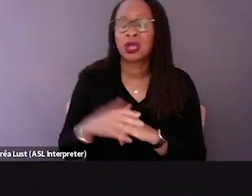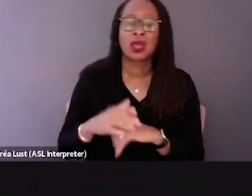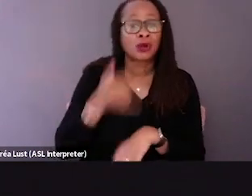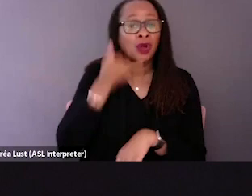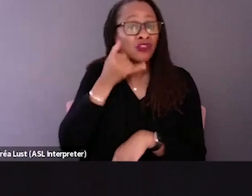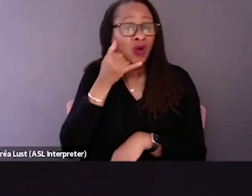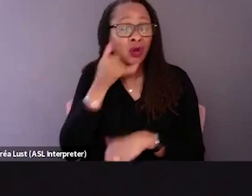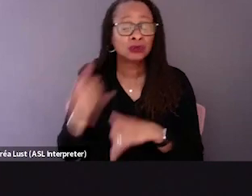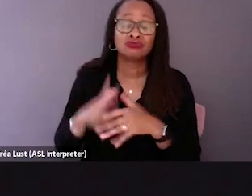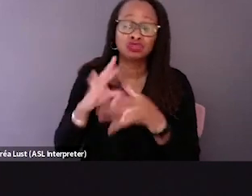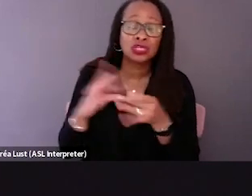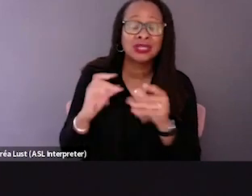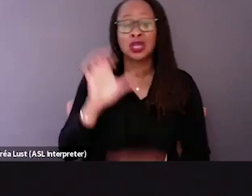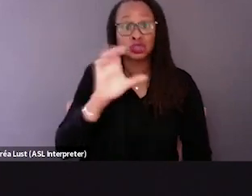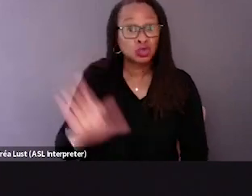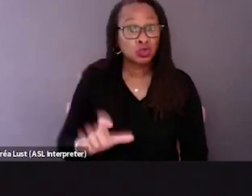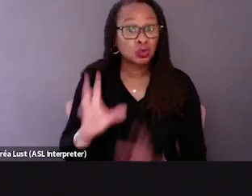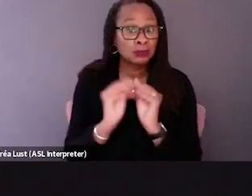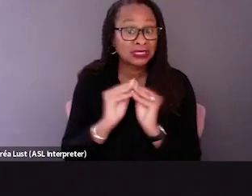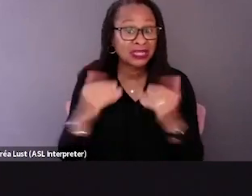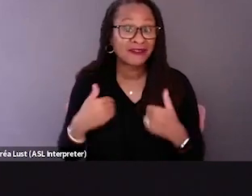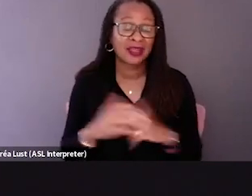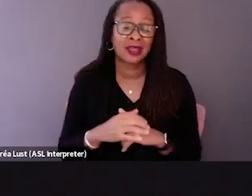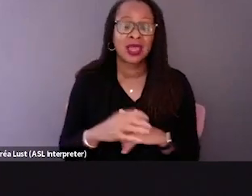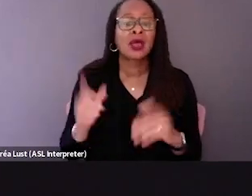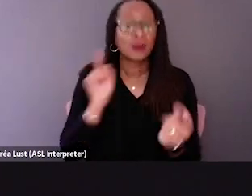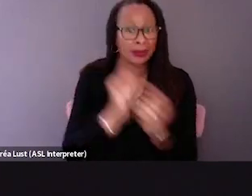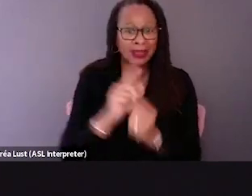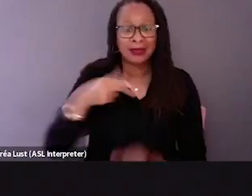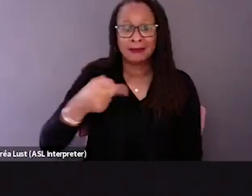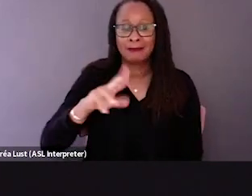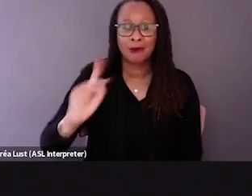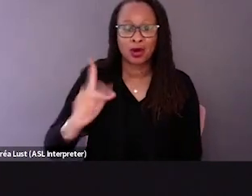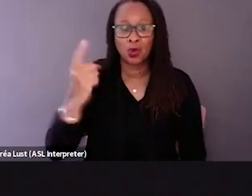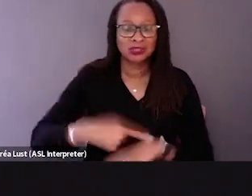we were over Zoom. We did meet her in the park one time with masks on.